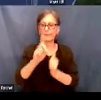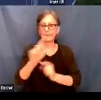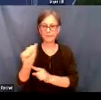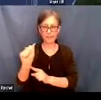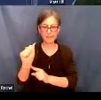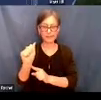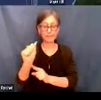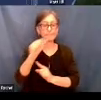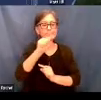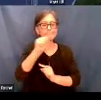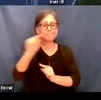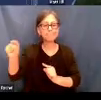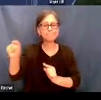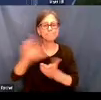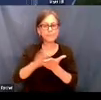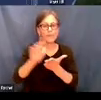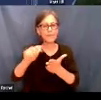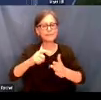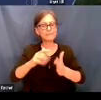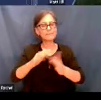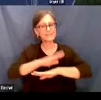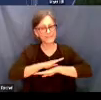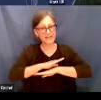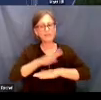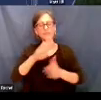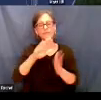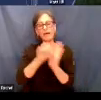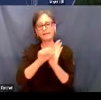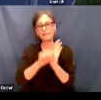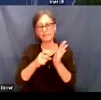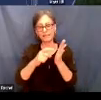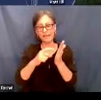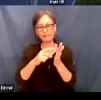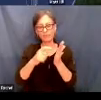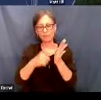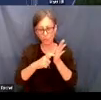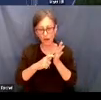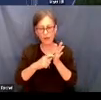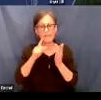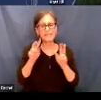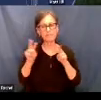These schools must meet state requirements and are monitored by the CDE on an ongoing basis.